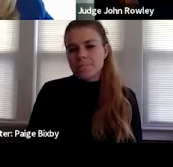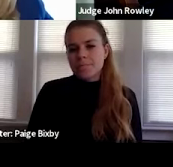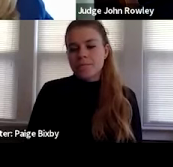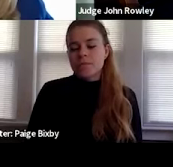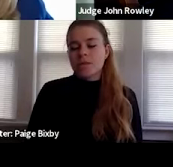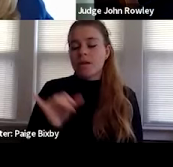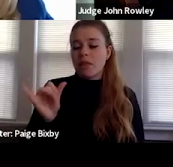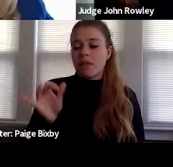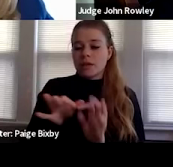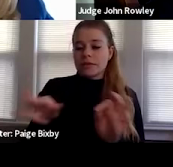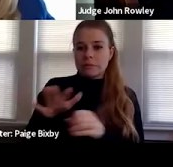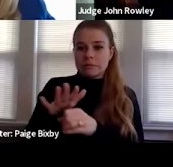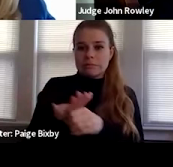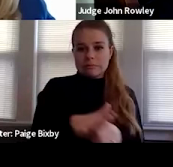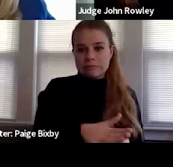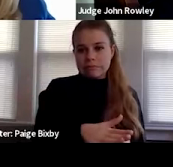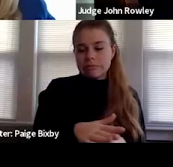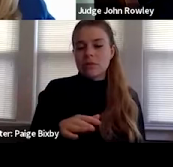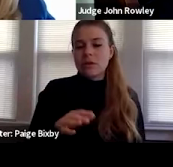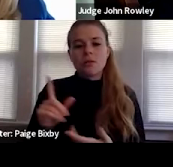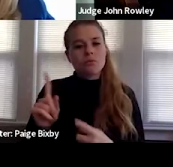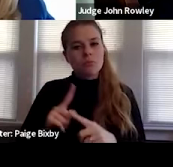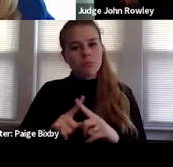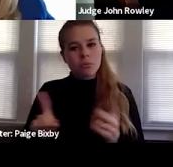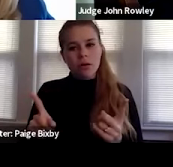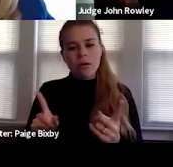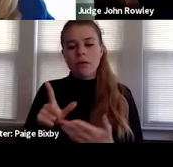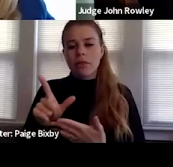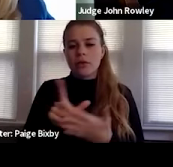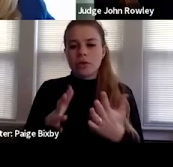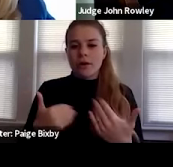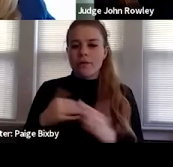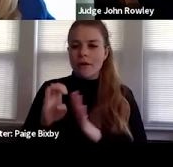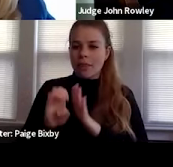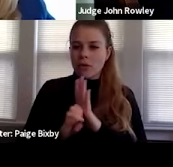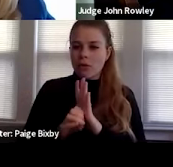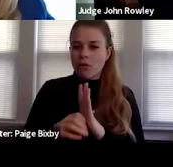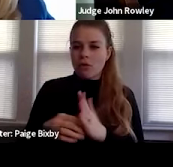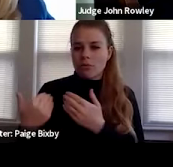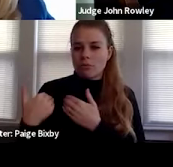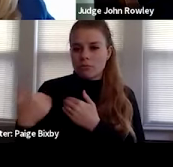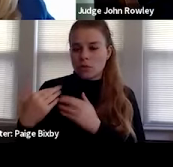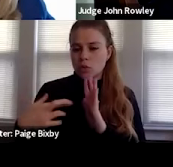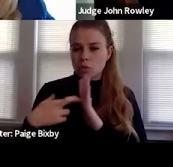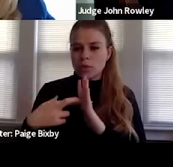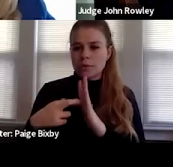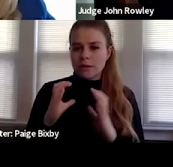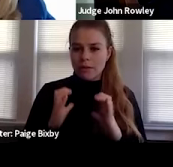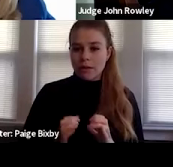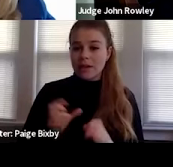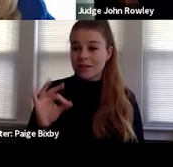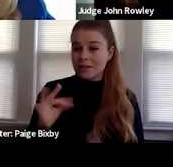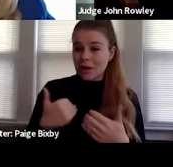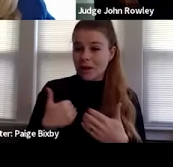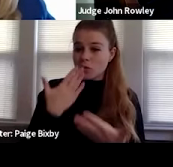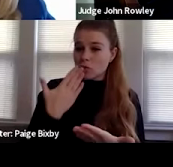where a defense attorney has an ethical obligation to represent their clients. If you've got good and good being